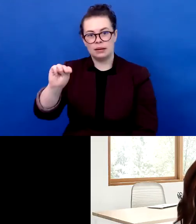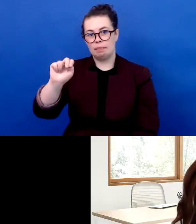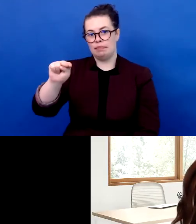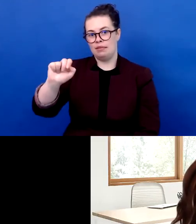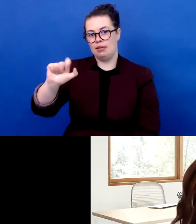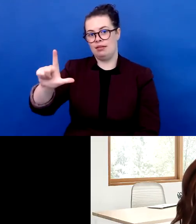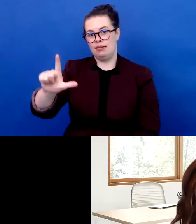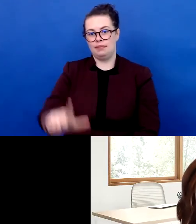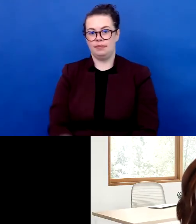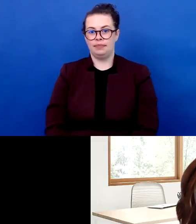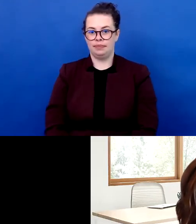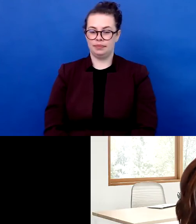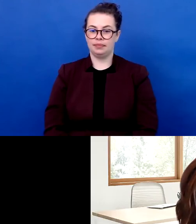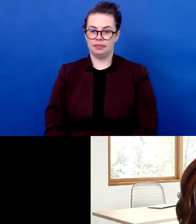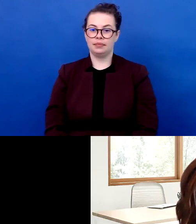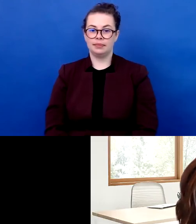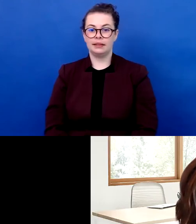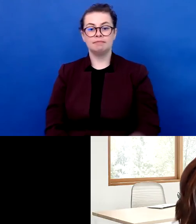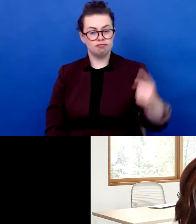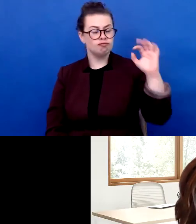currently i'm unity well i think we can go back to the panelists